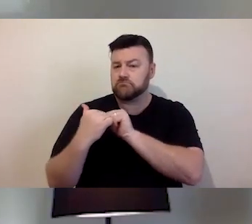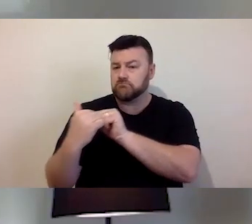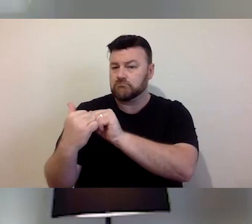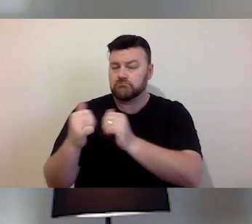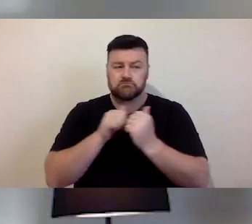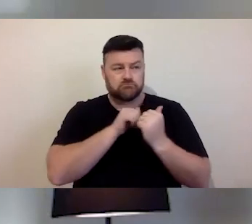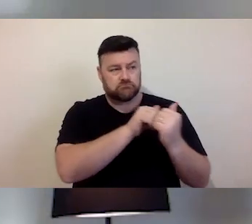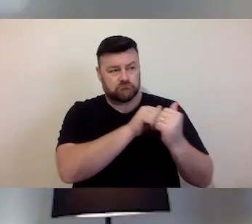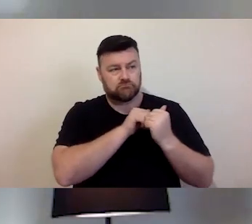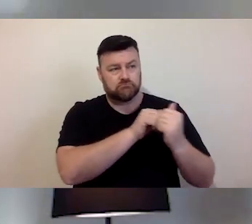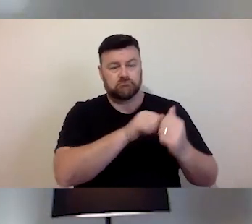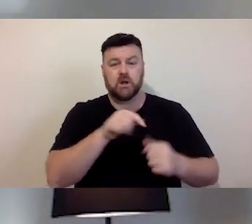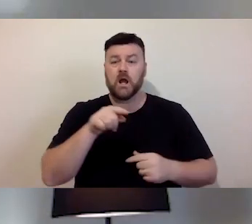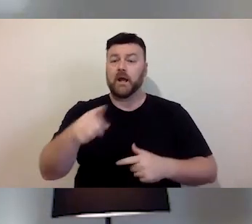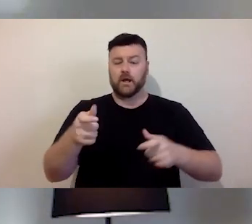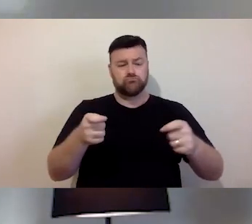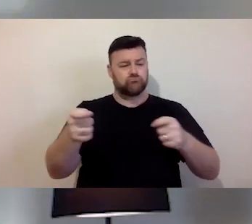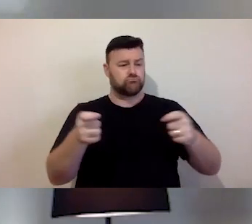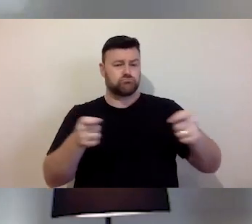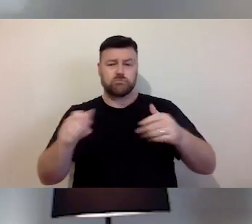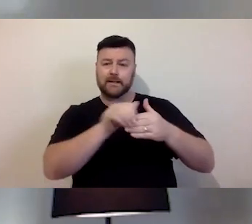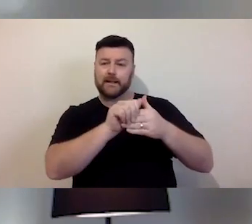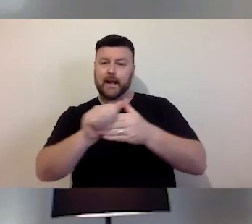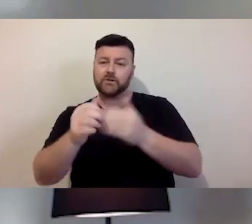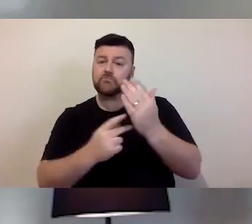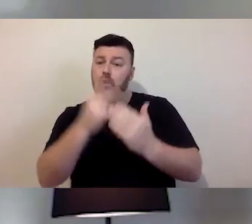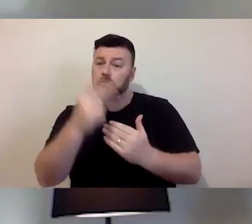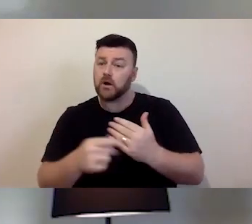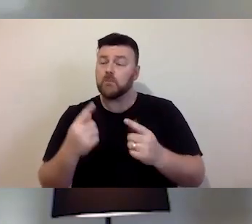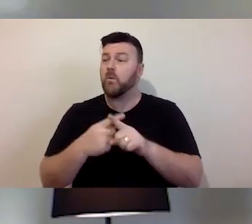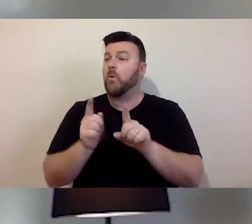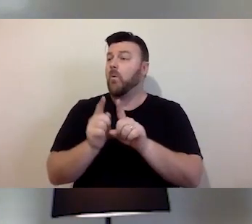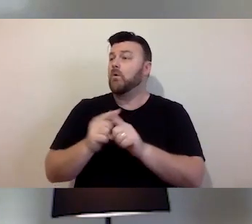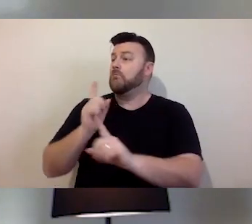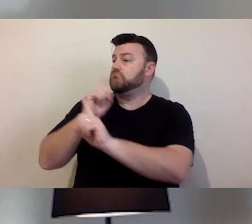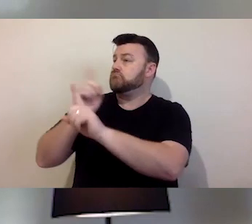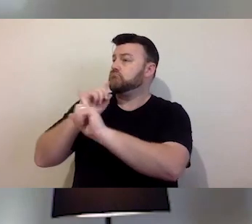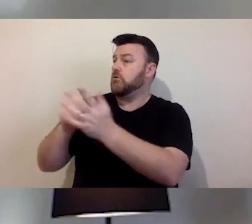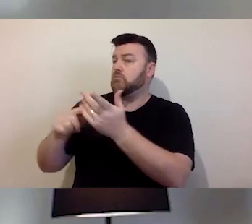leadership programs and advised organisations such as NAB, the AFL,